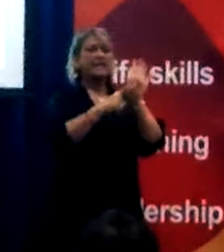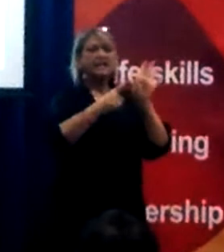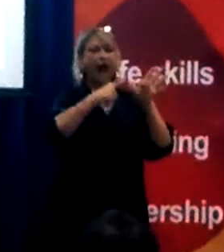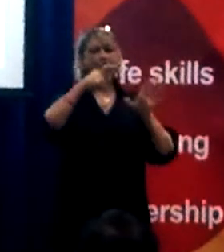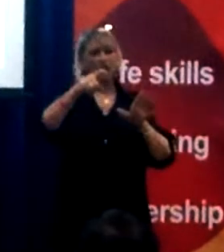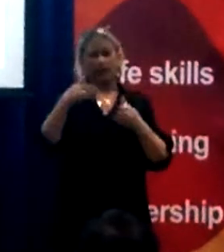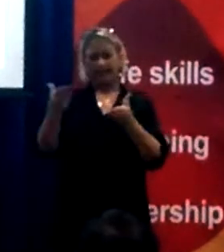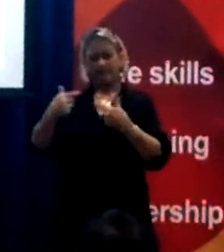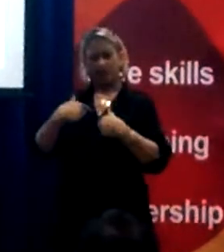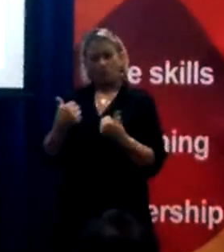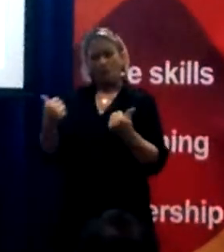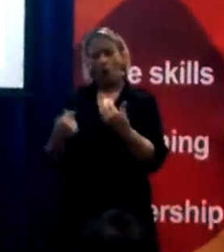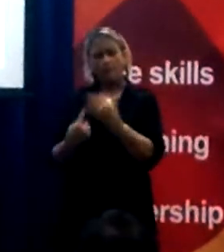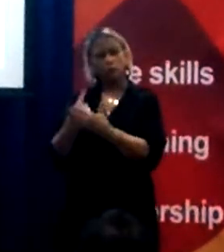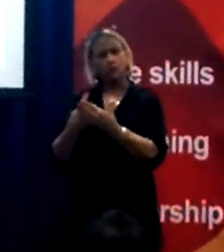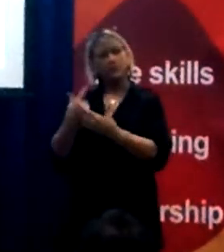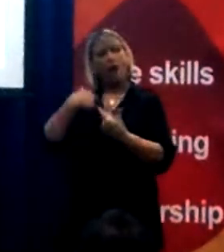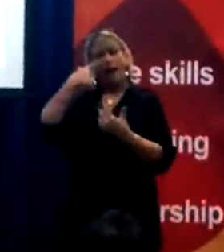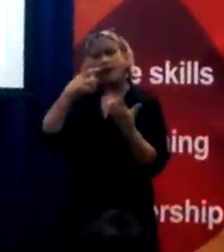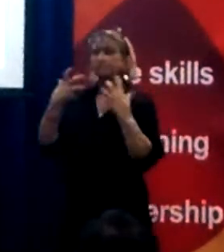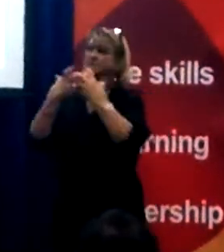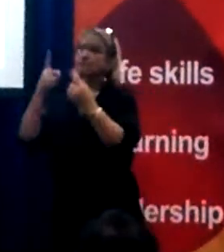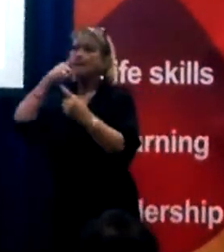I was able to interact and make friends with people who were facing the same challenges